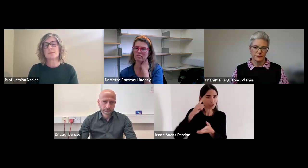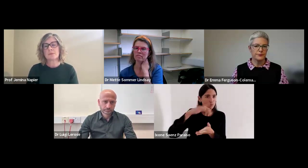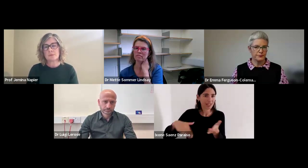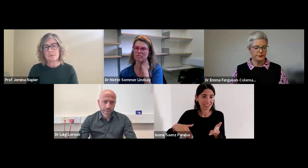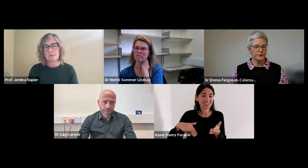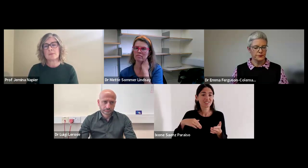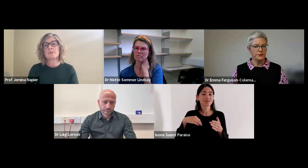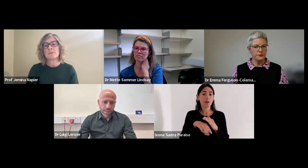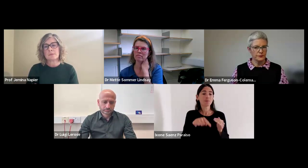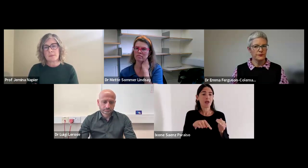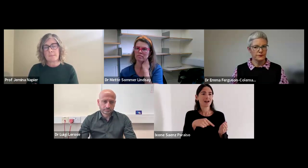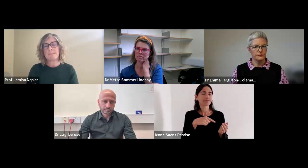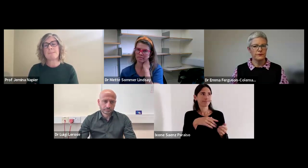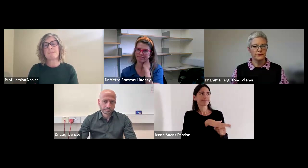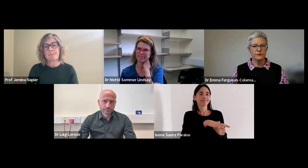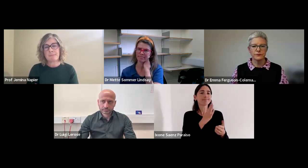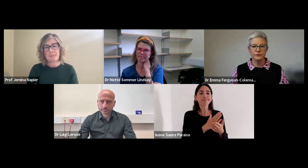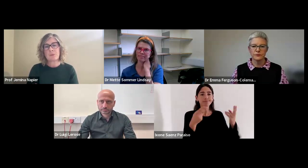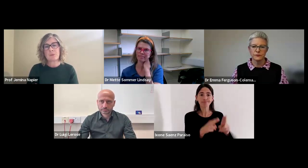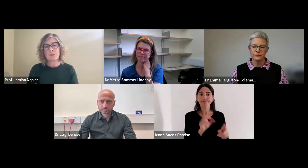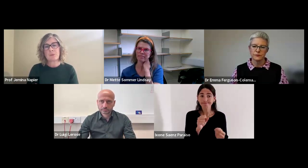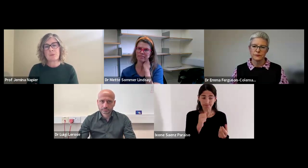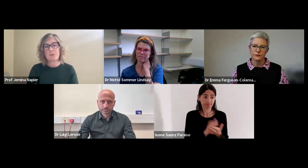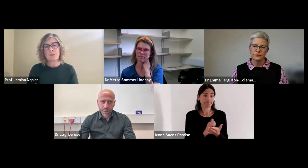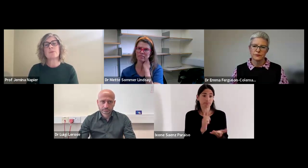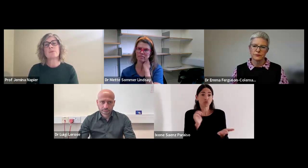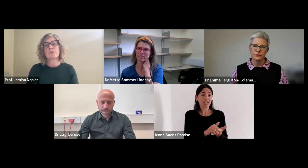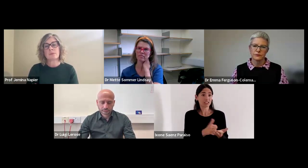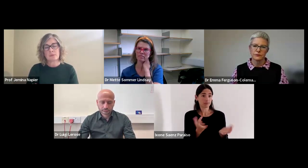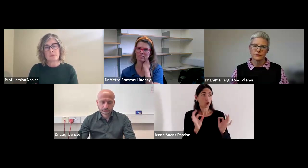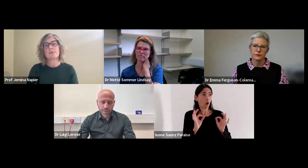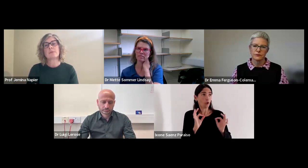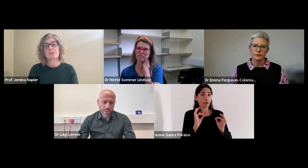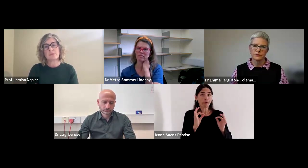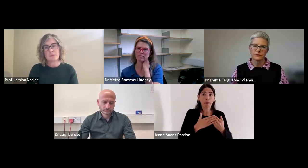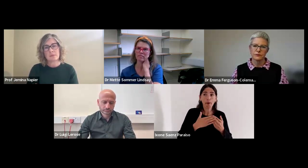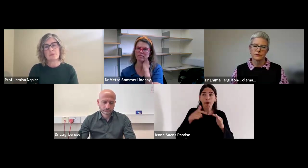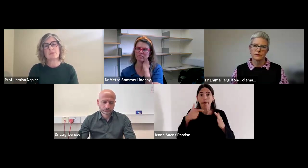values are and does your interpreter share those values, and yes the numbers of interpreters of